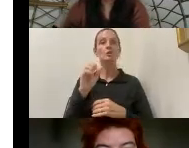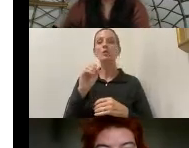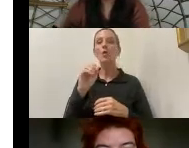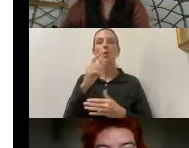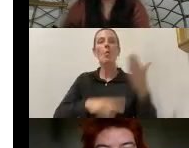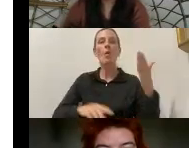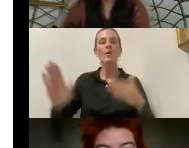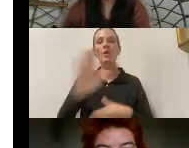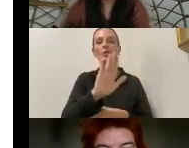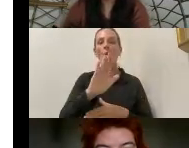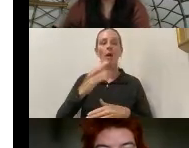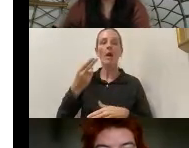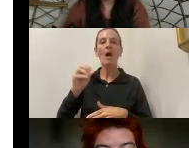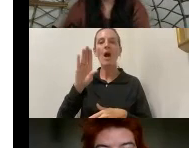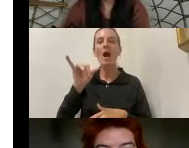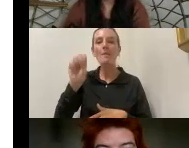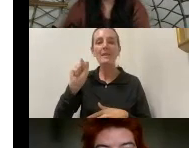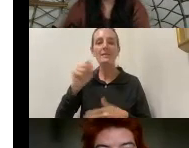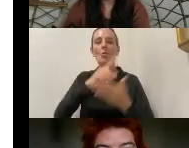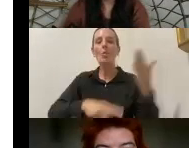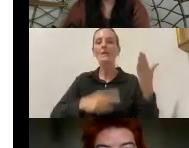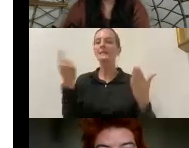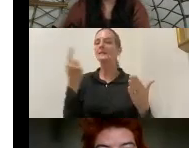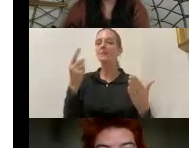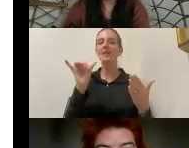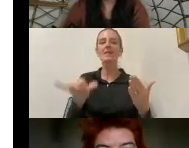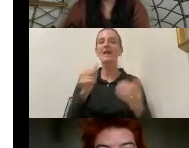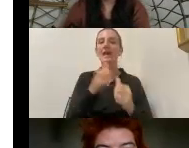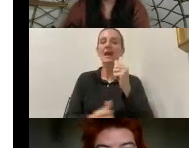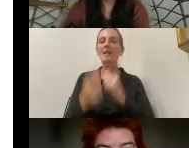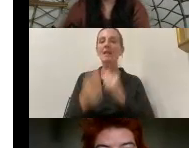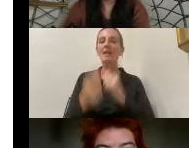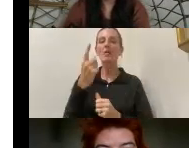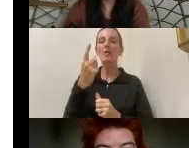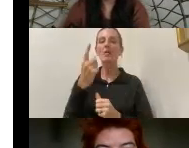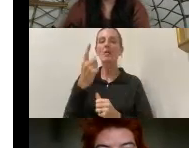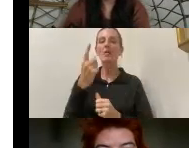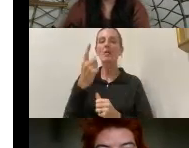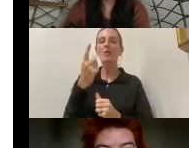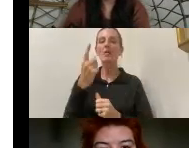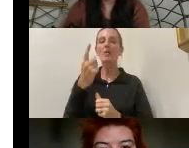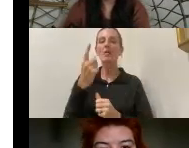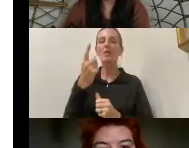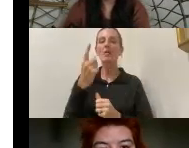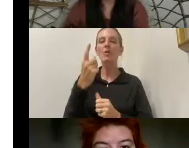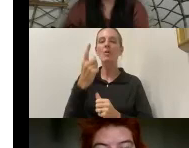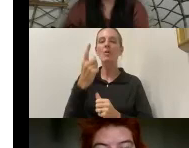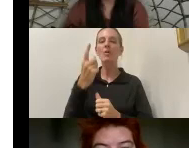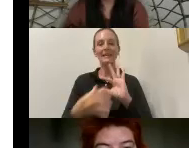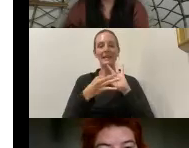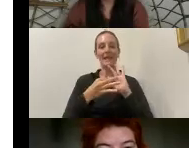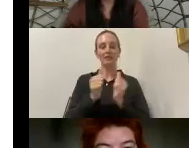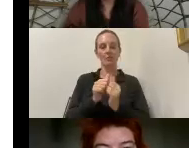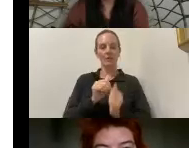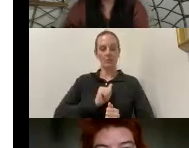What are some things that everyone likes to do to comfort themselves or reconnect with